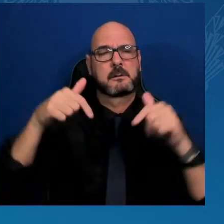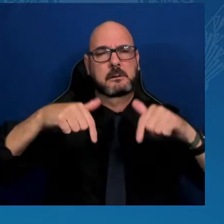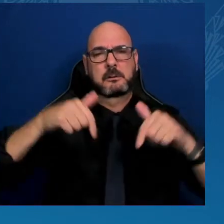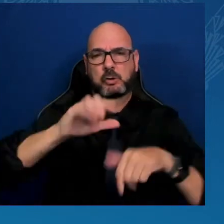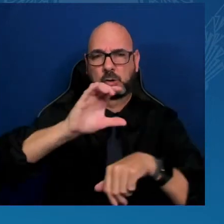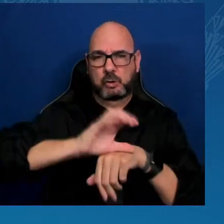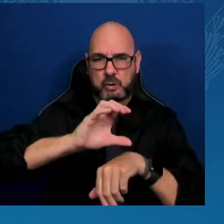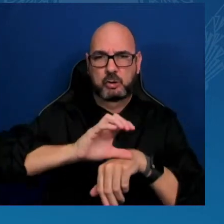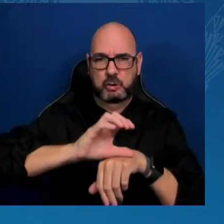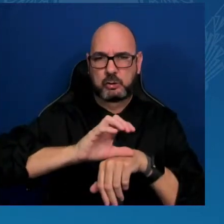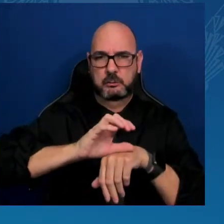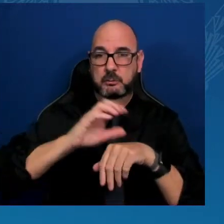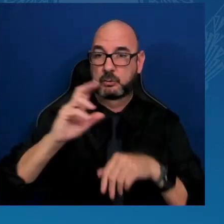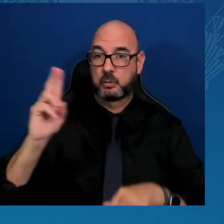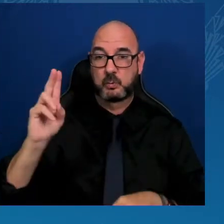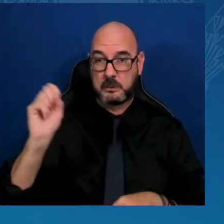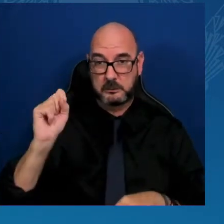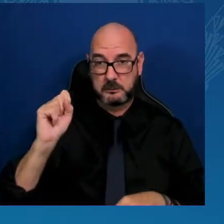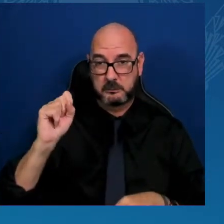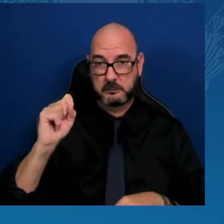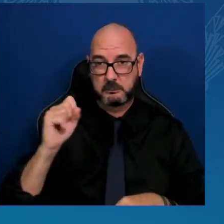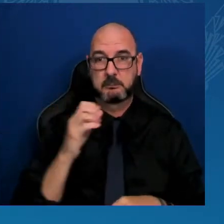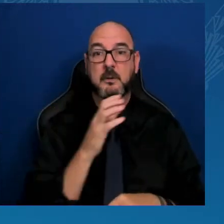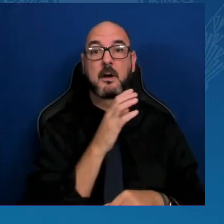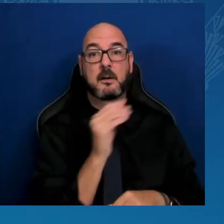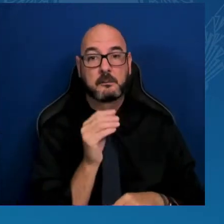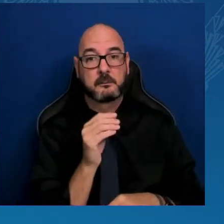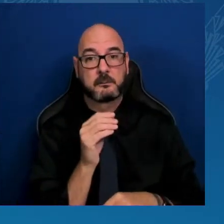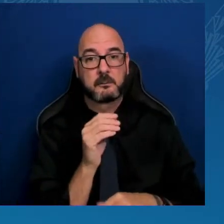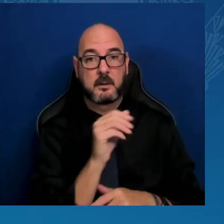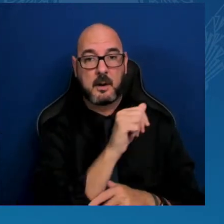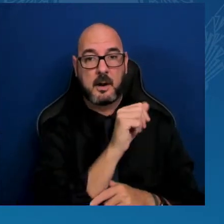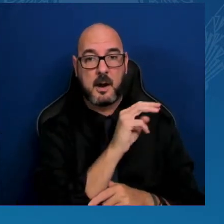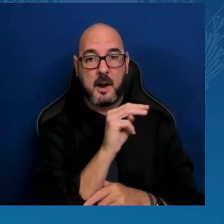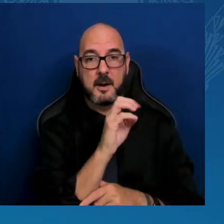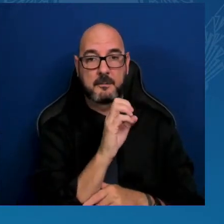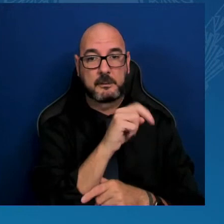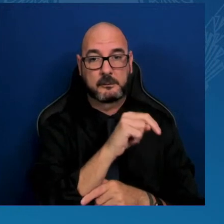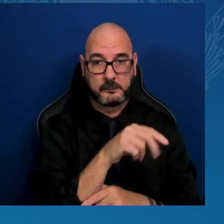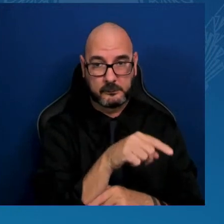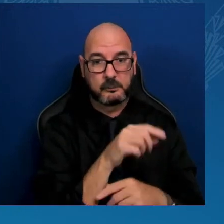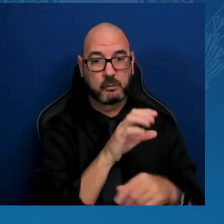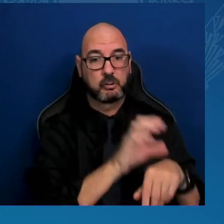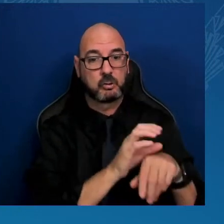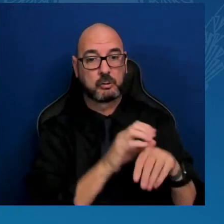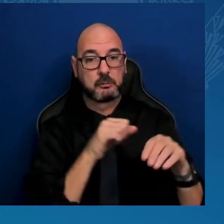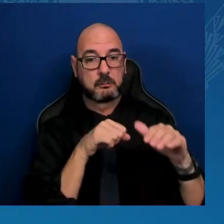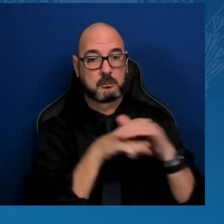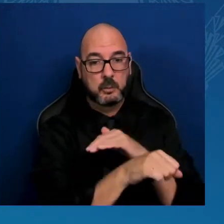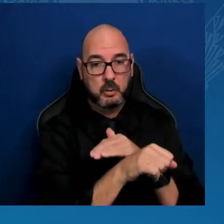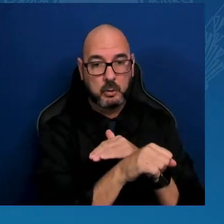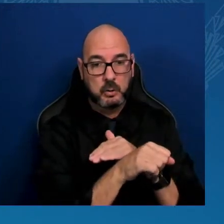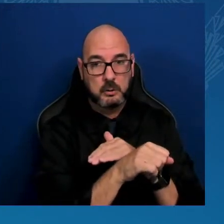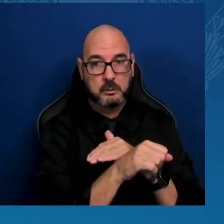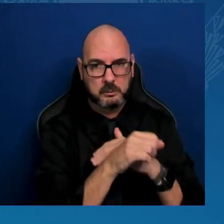were born in the same moment in time, and both were founded on a set of fundamental principles: